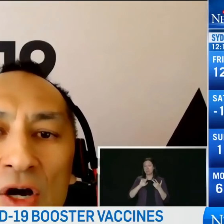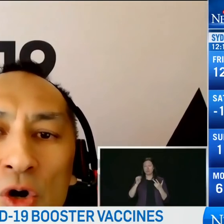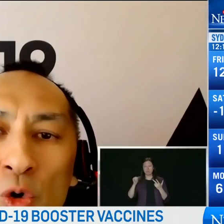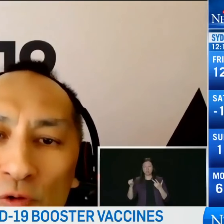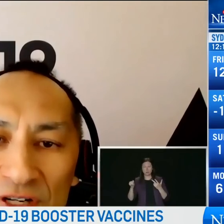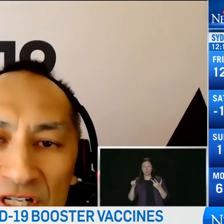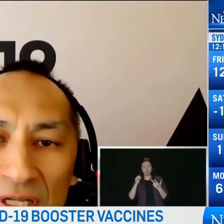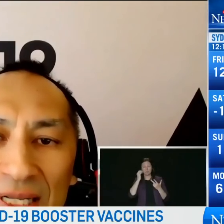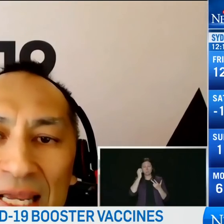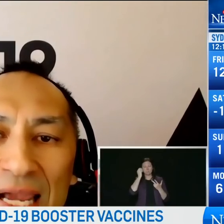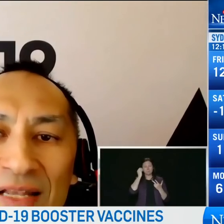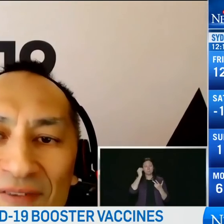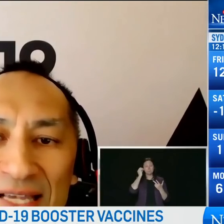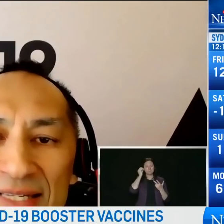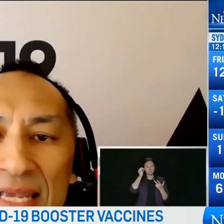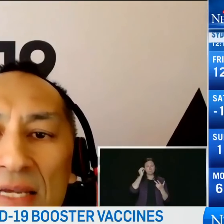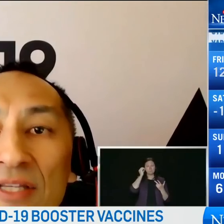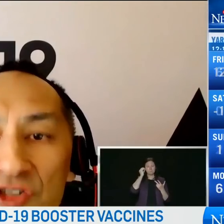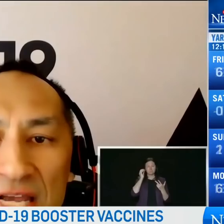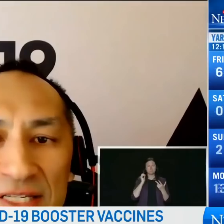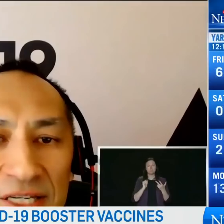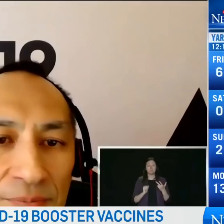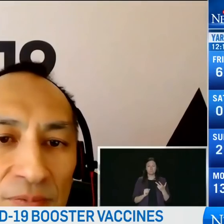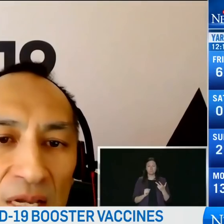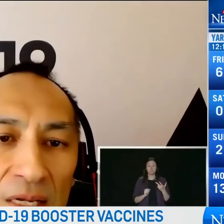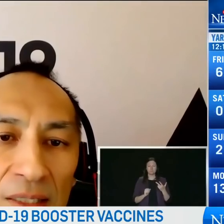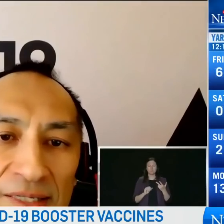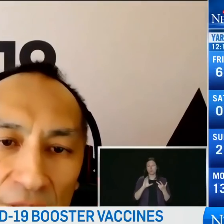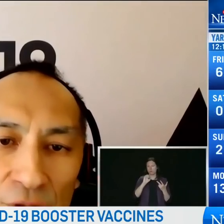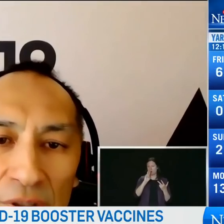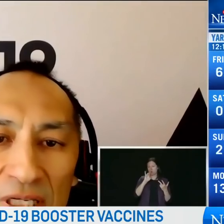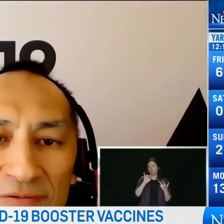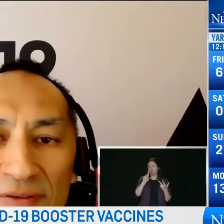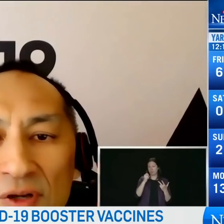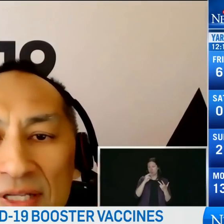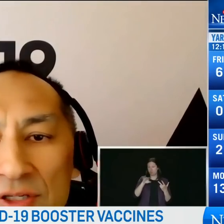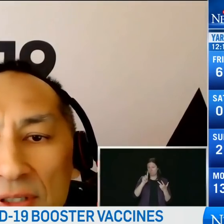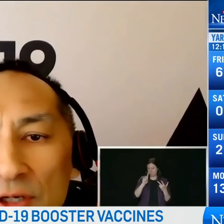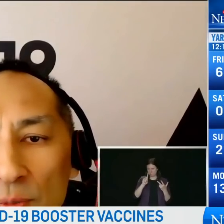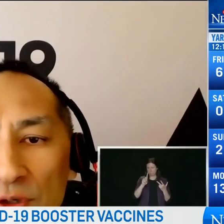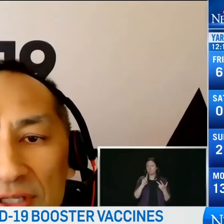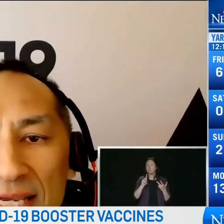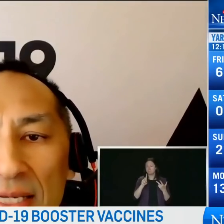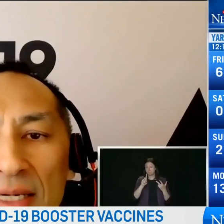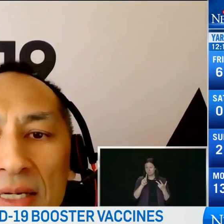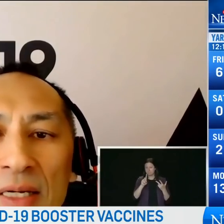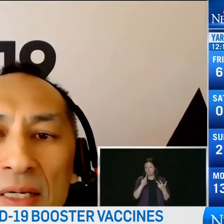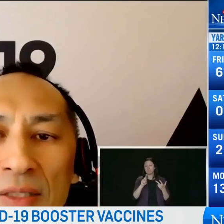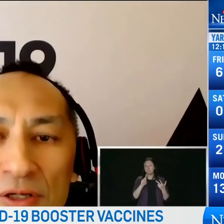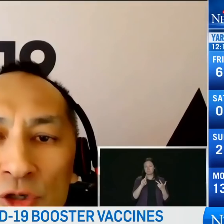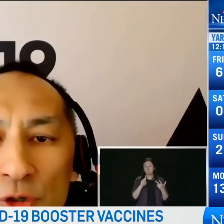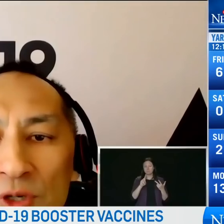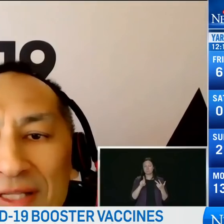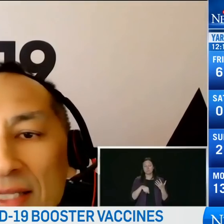VIRAL VECTOR COVID-19 VACCINE